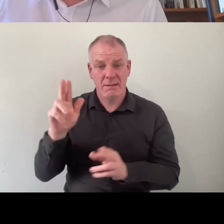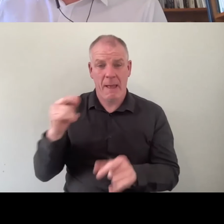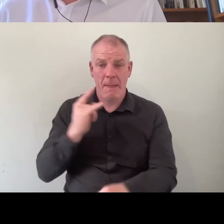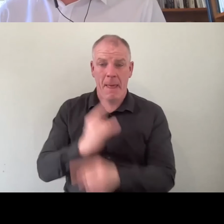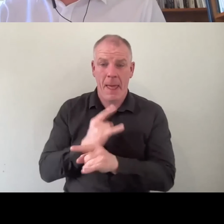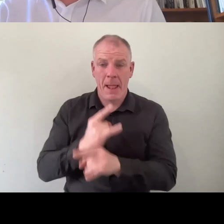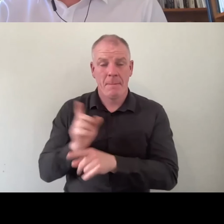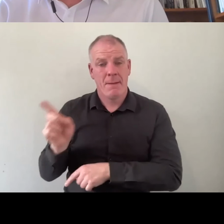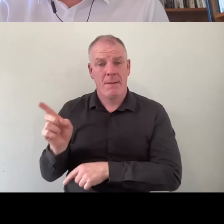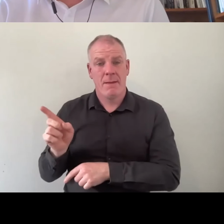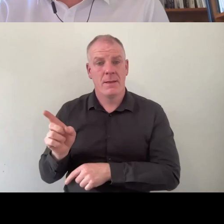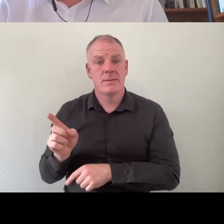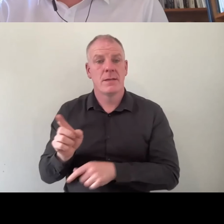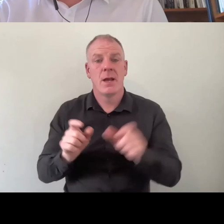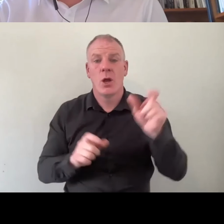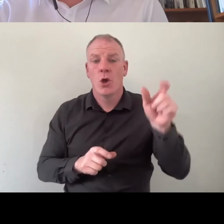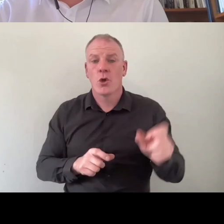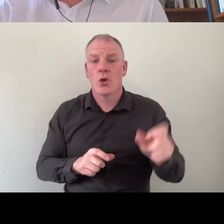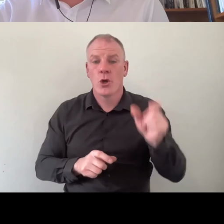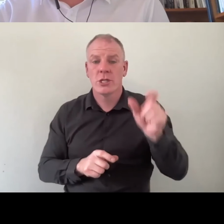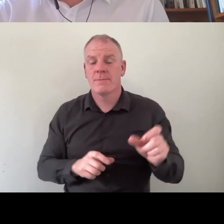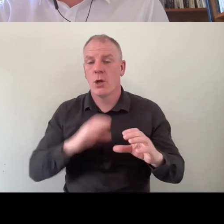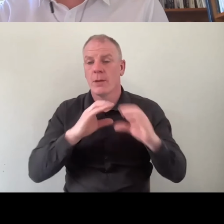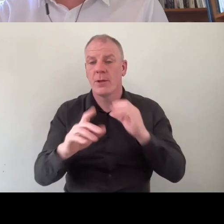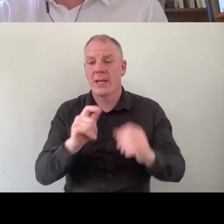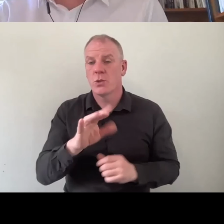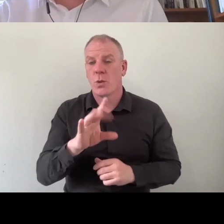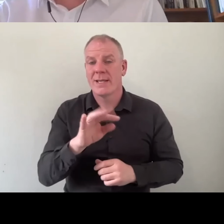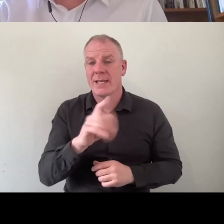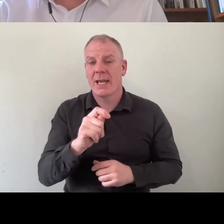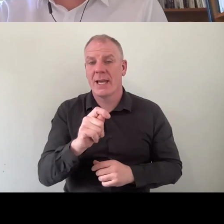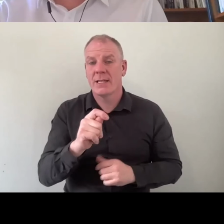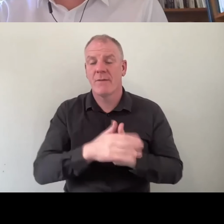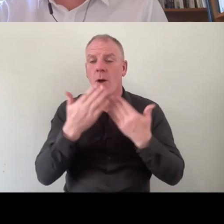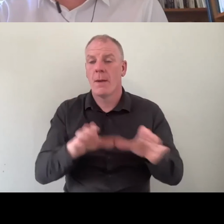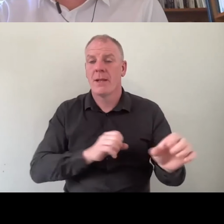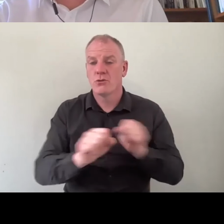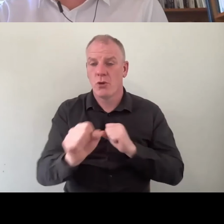So, Customer Communications Toolkit for Public Services — A Universal Design Approach.